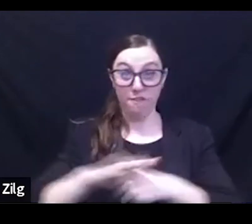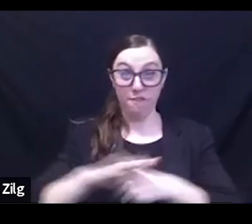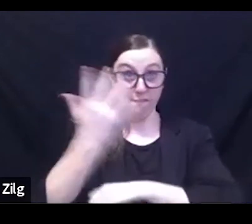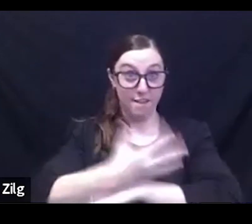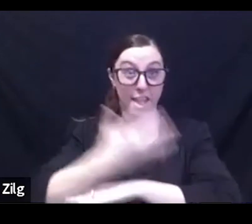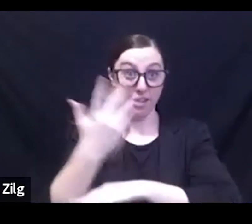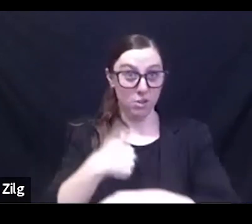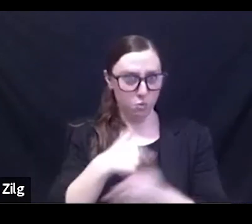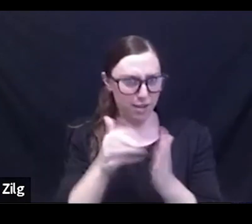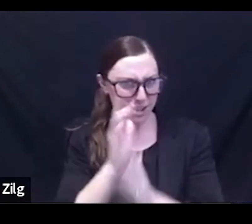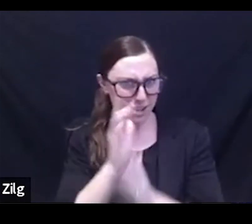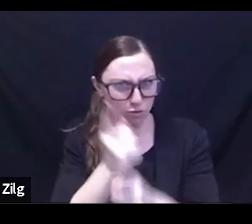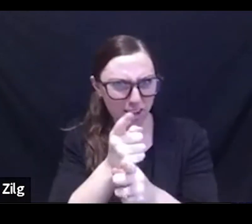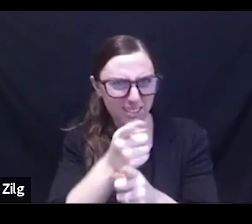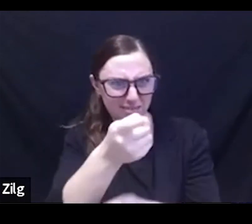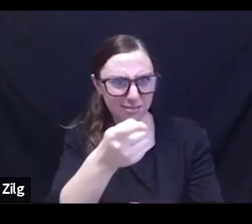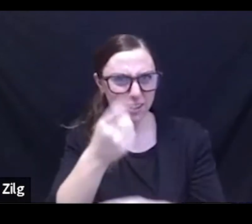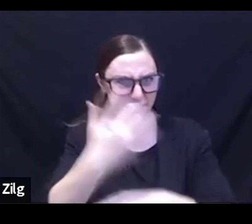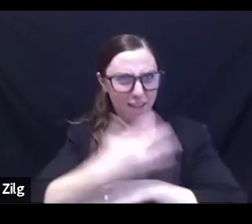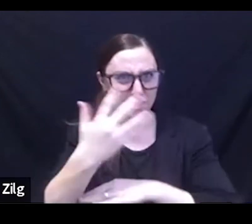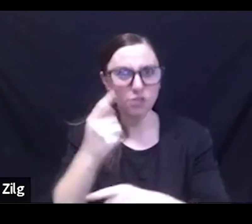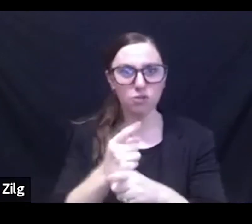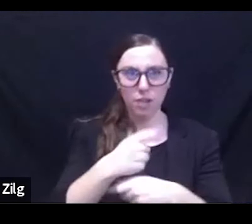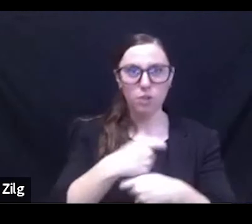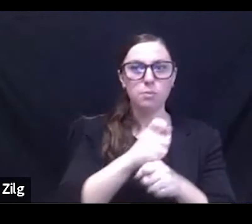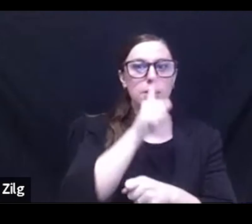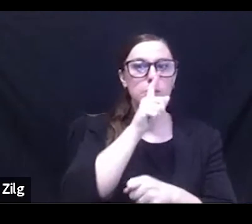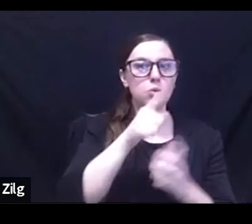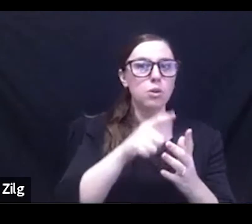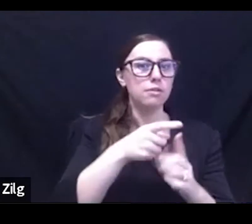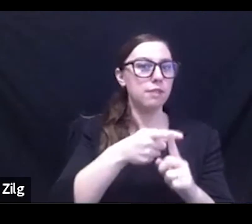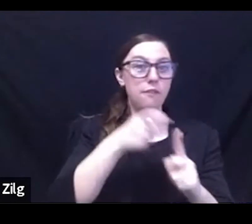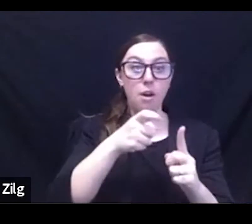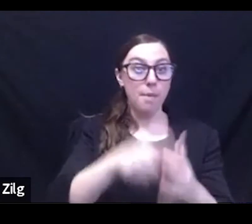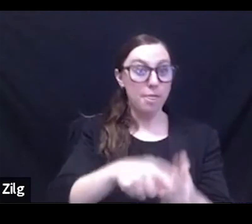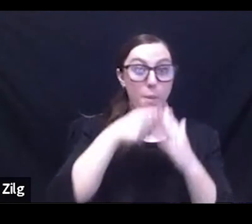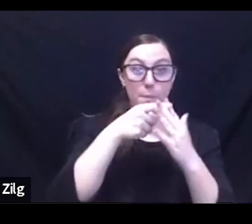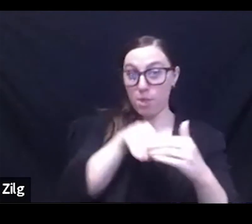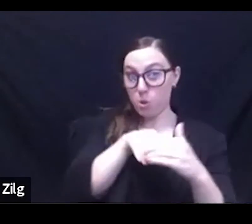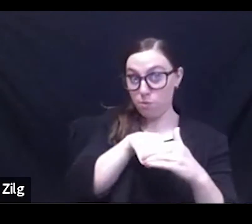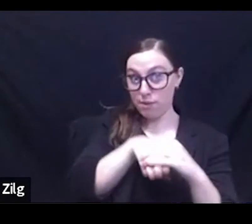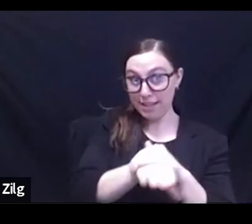we asked, right, Noorjahan? To make sure from the moment of your intake through, you